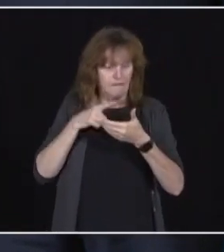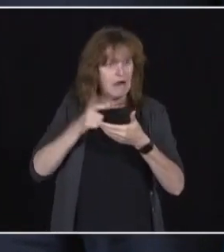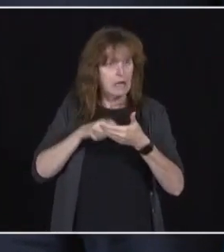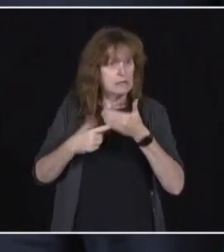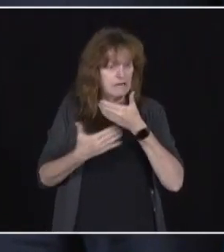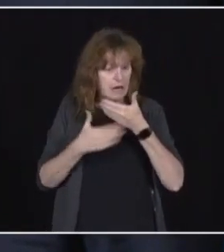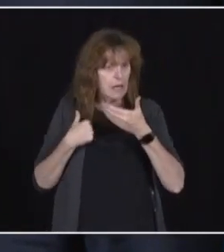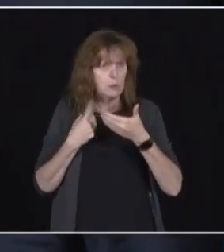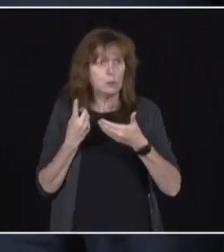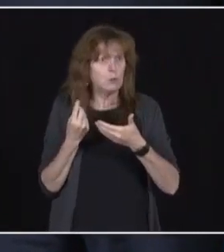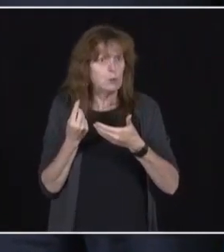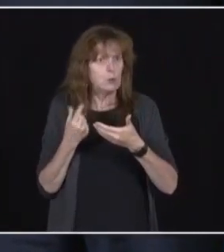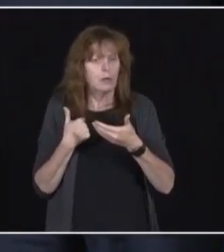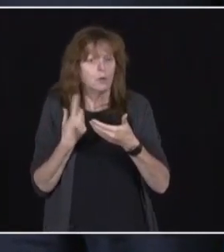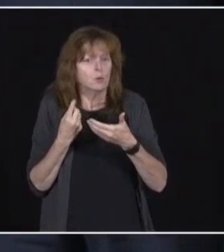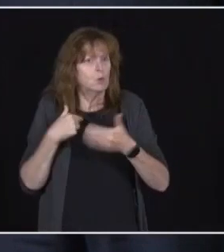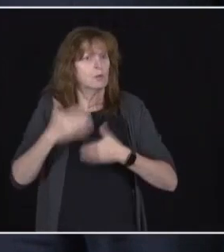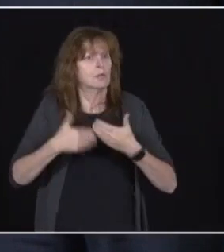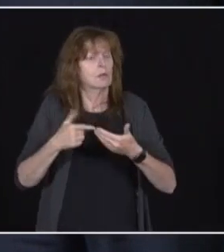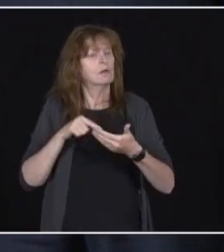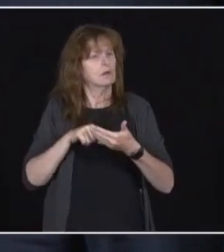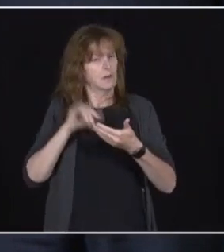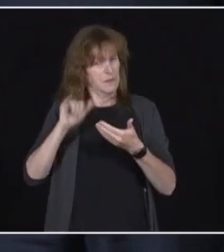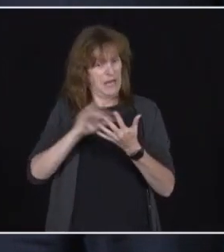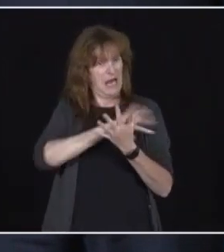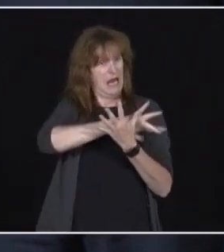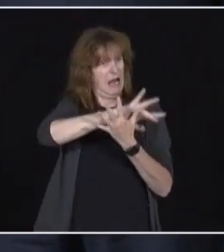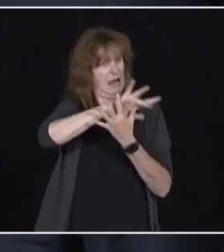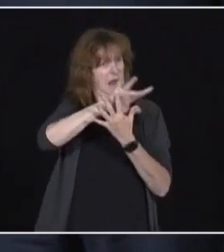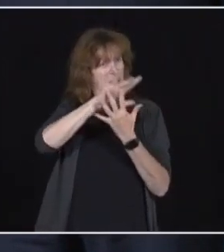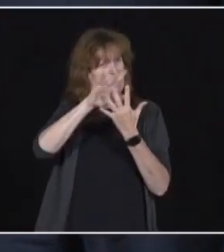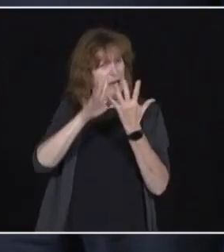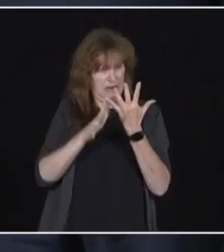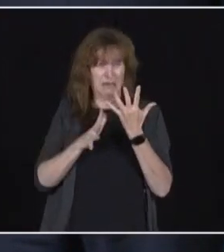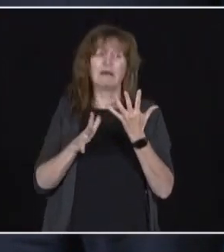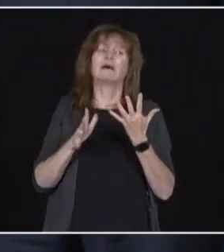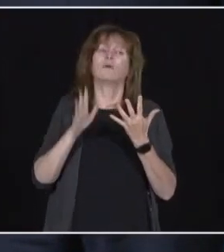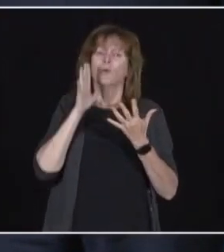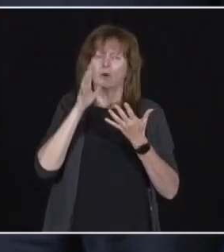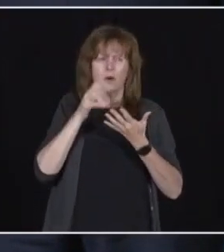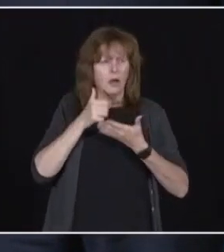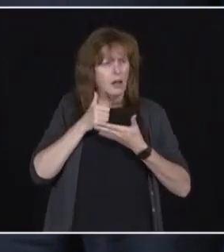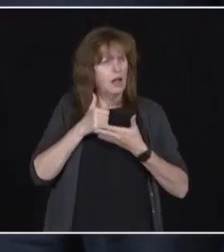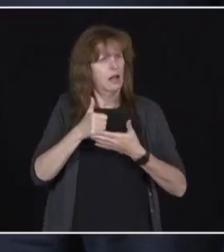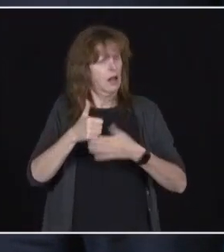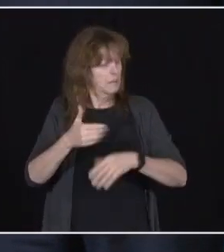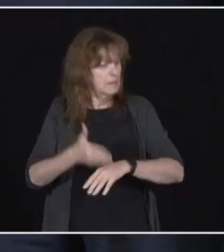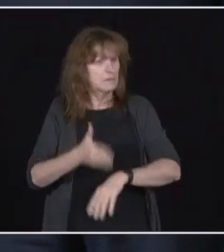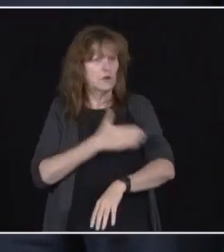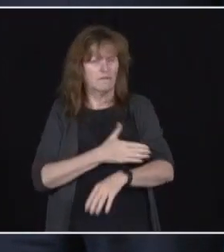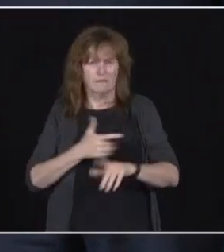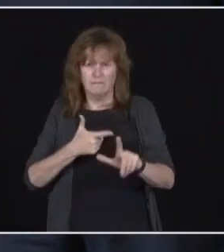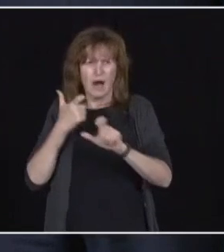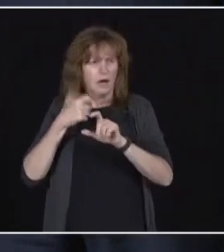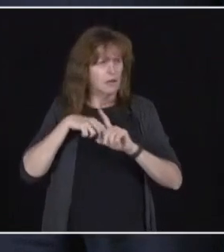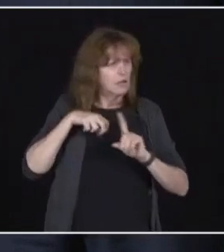And provide users with quick access to public health advice and next steps. Combined, these initiatives will drastically enhance our ability to detect and